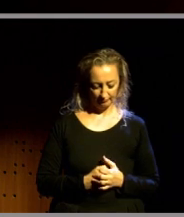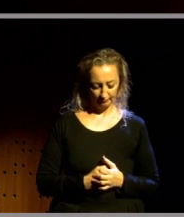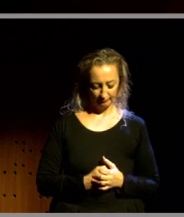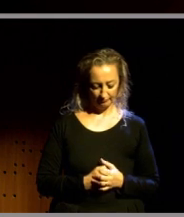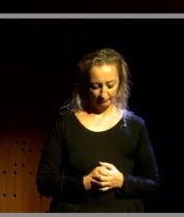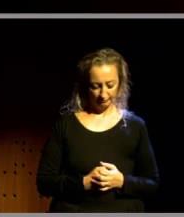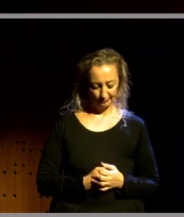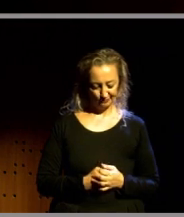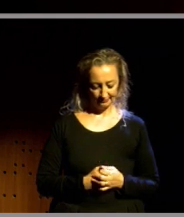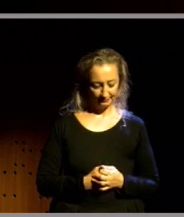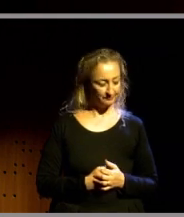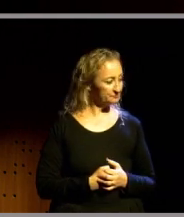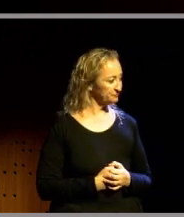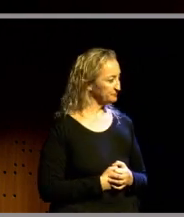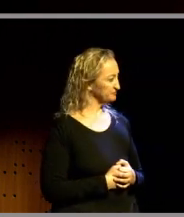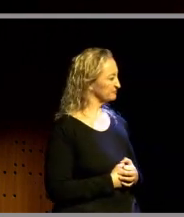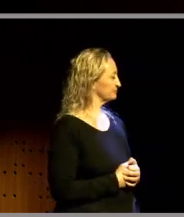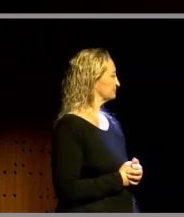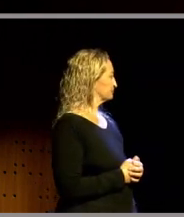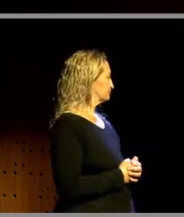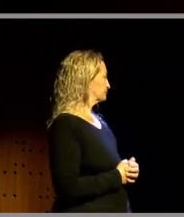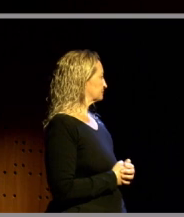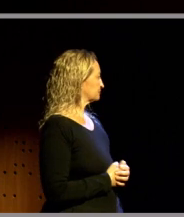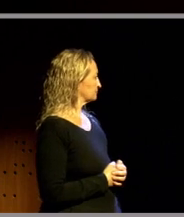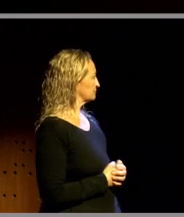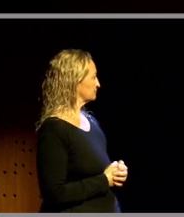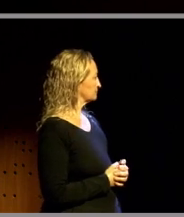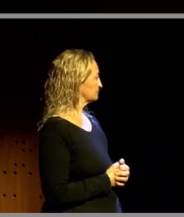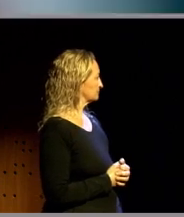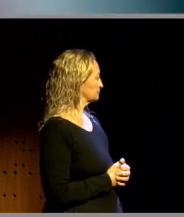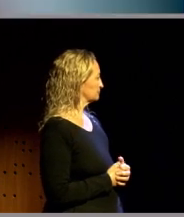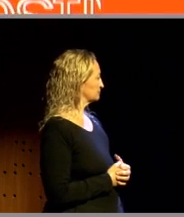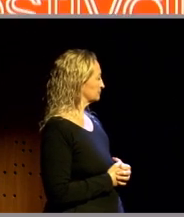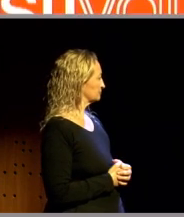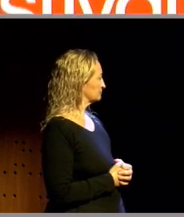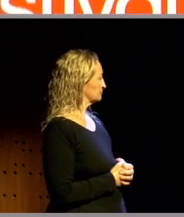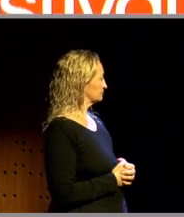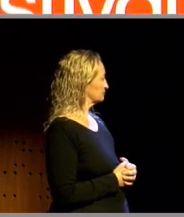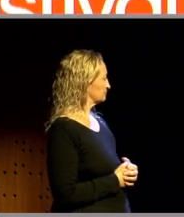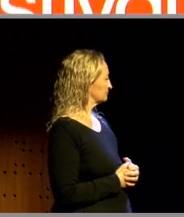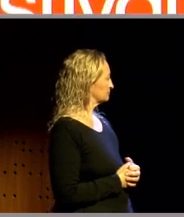2018 when they made their debut as a writer and poet at the National Young Writers Festival.